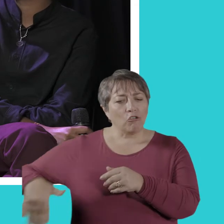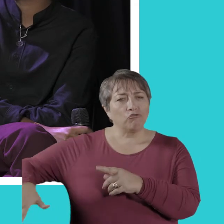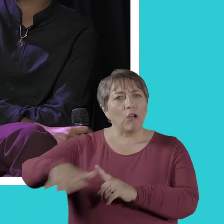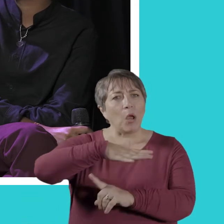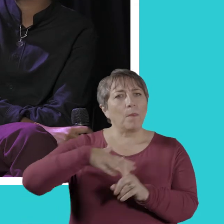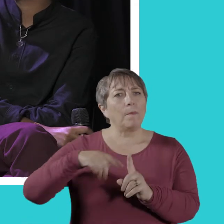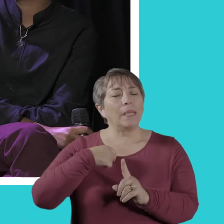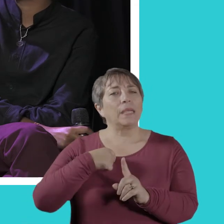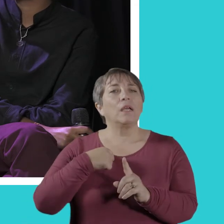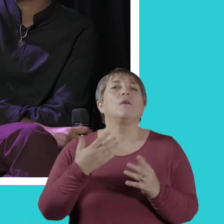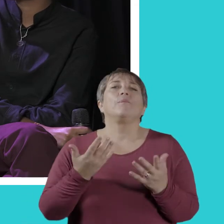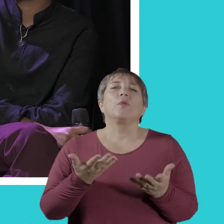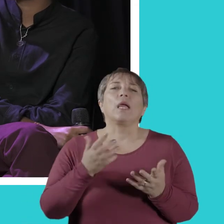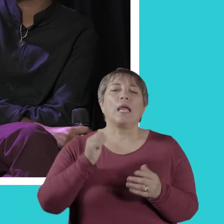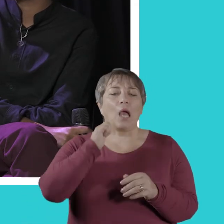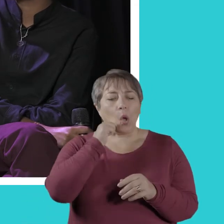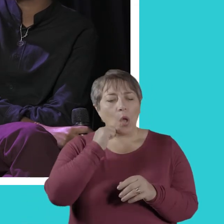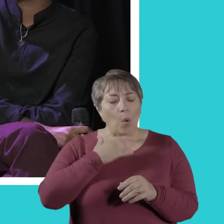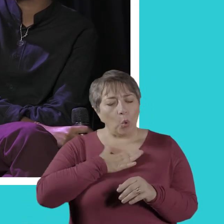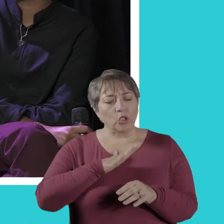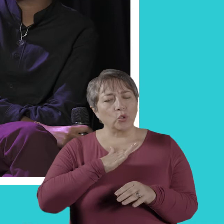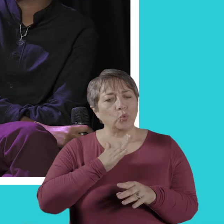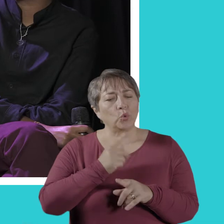I want to move on slightly and talk a bit about you know kind of some of the issues that we've